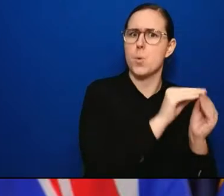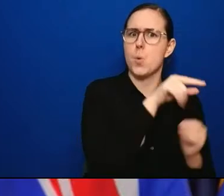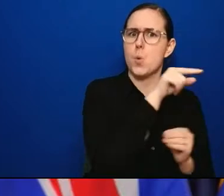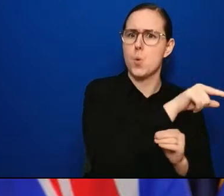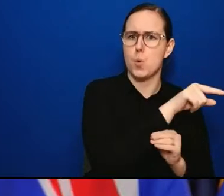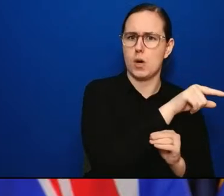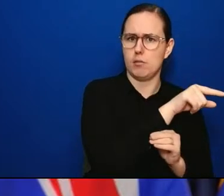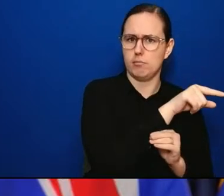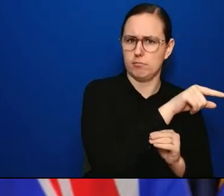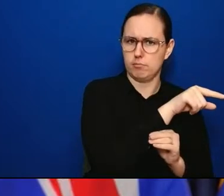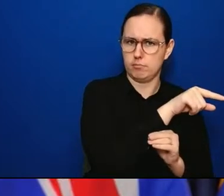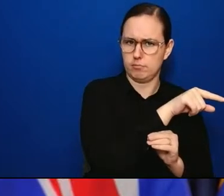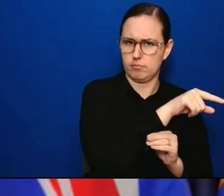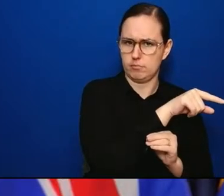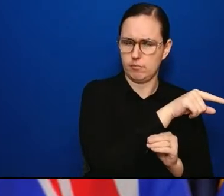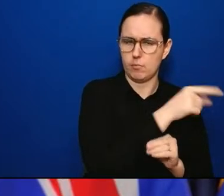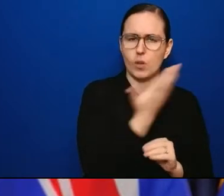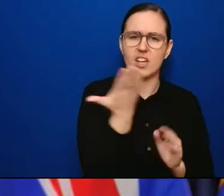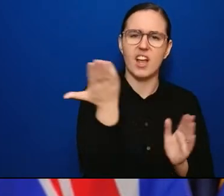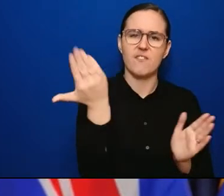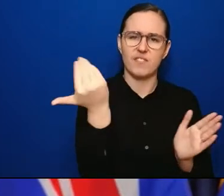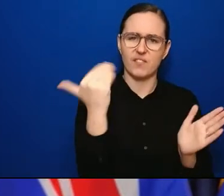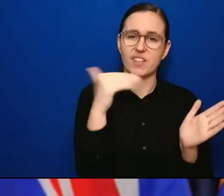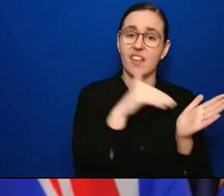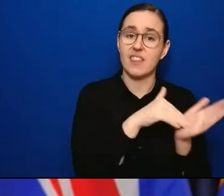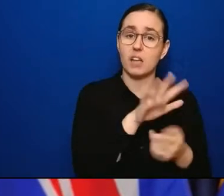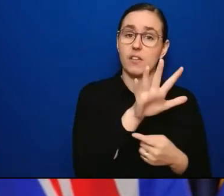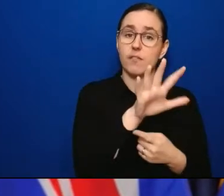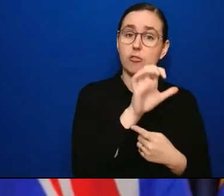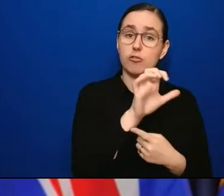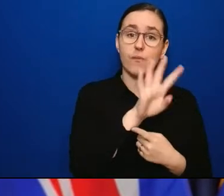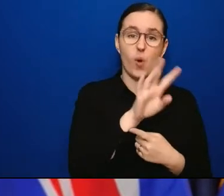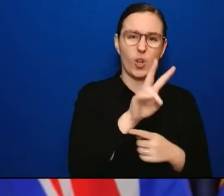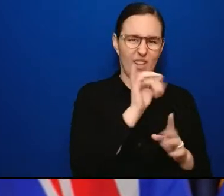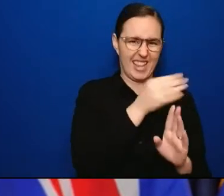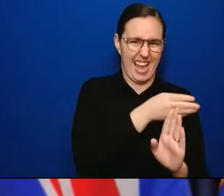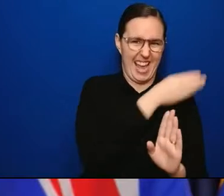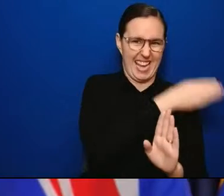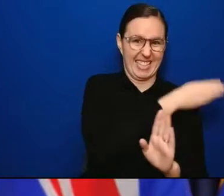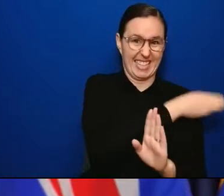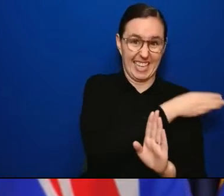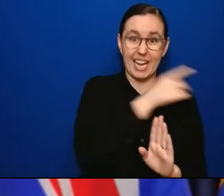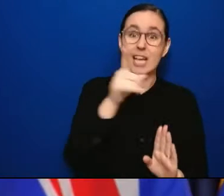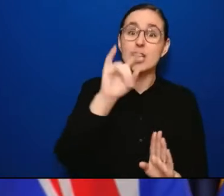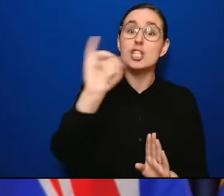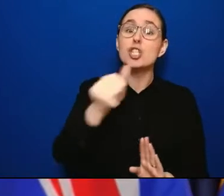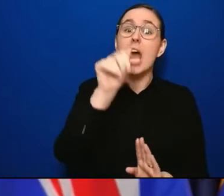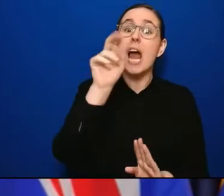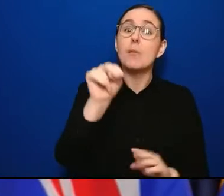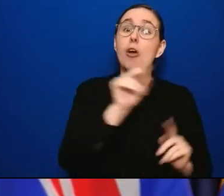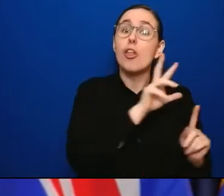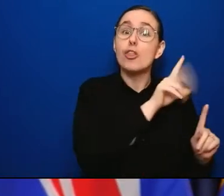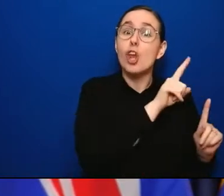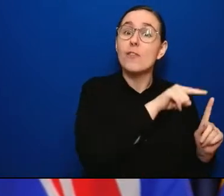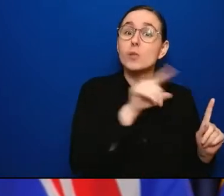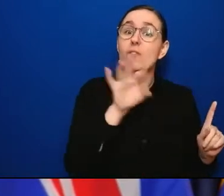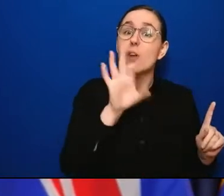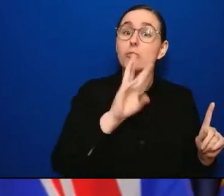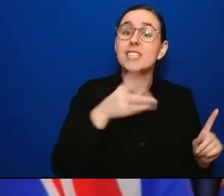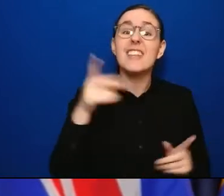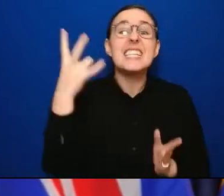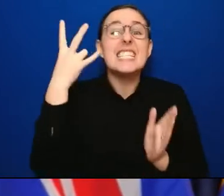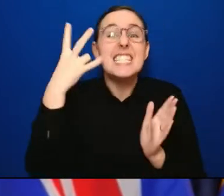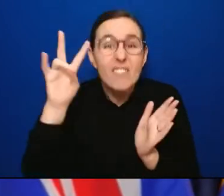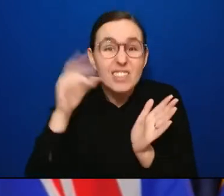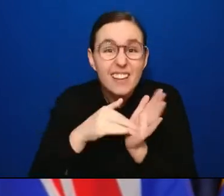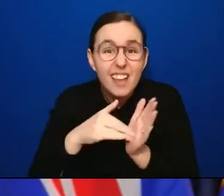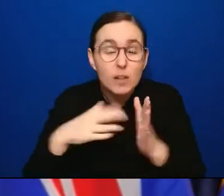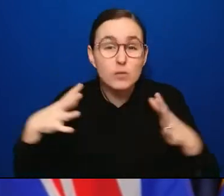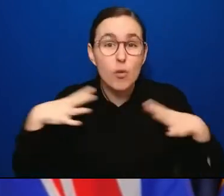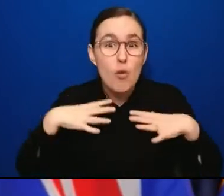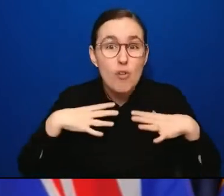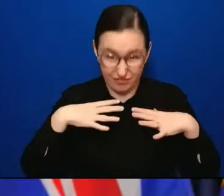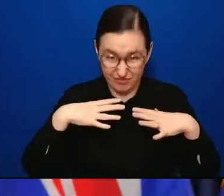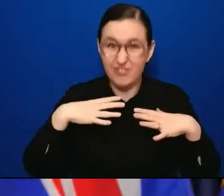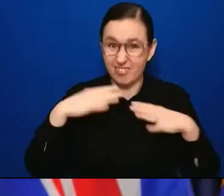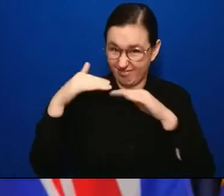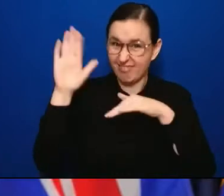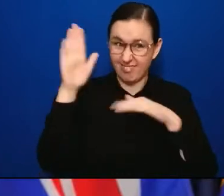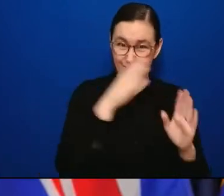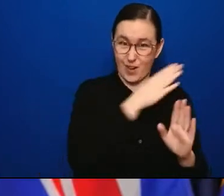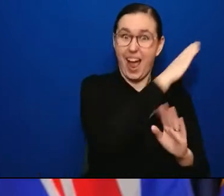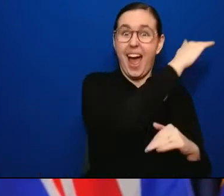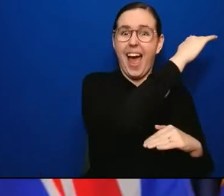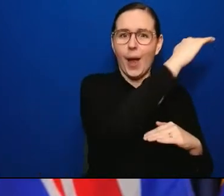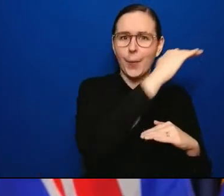13th. 15,542. January. 31st 2